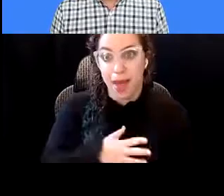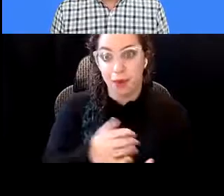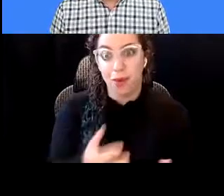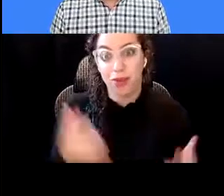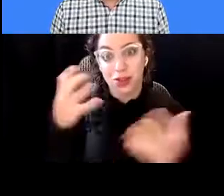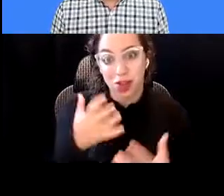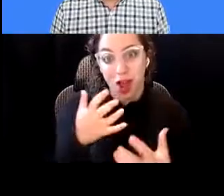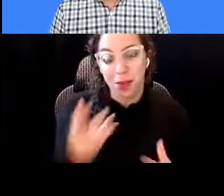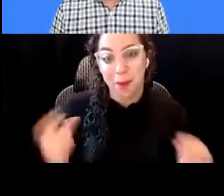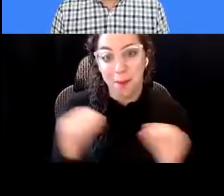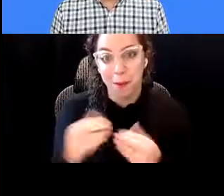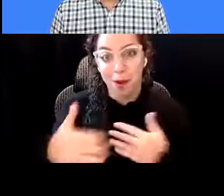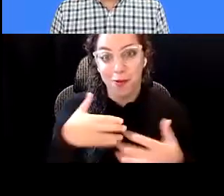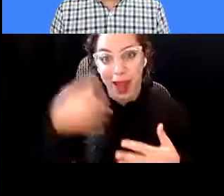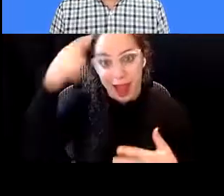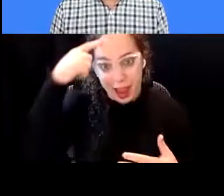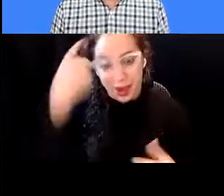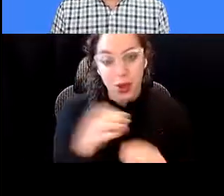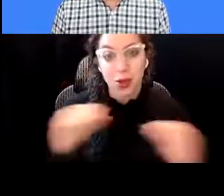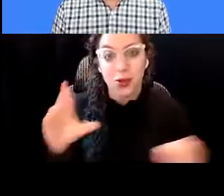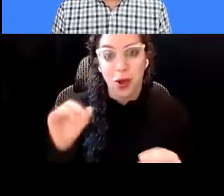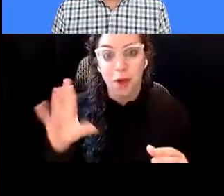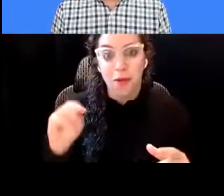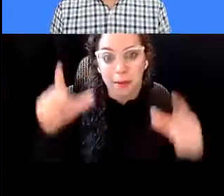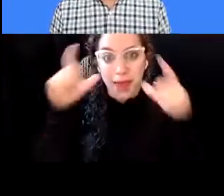I have rimless glasses and I'm wearing a blue and green checkered shirt.